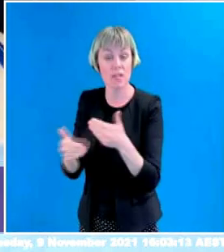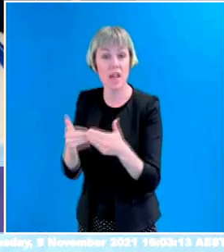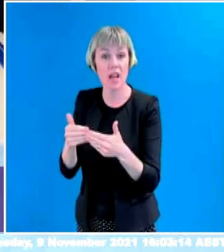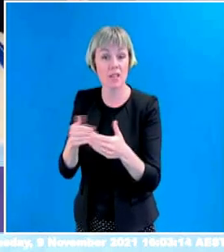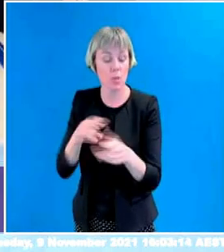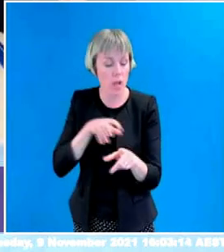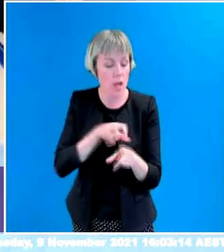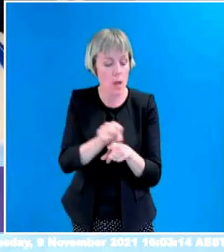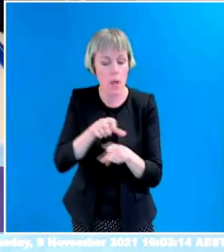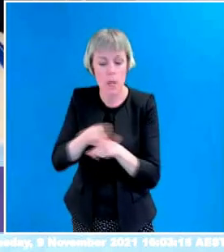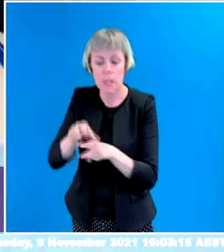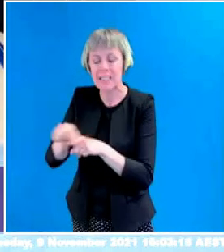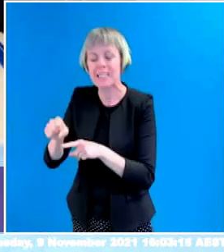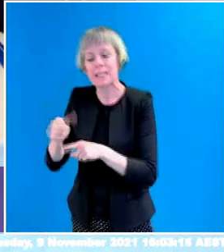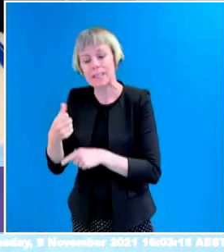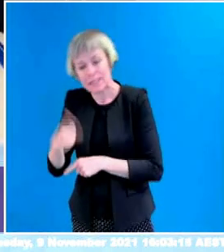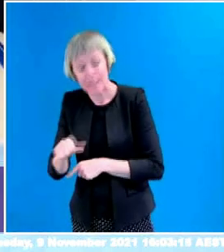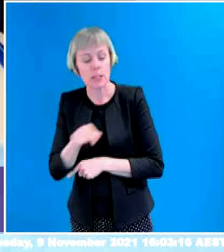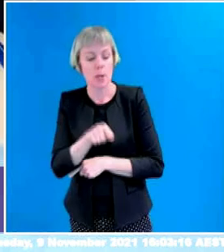collection is required.